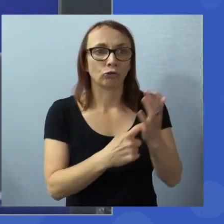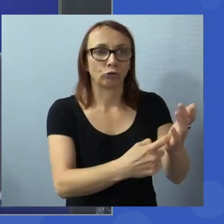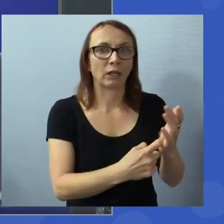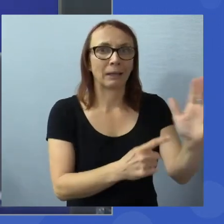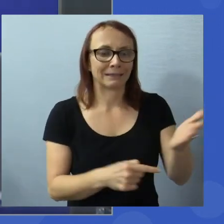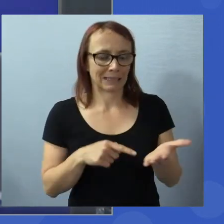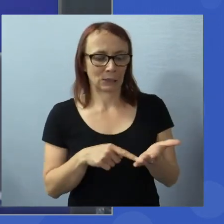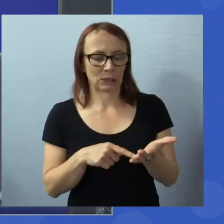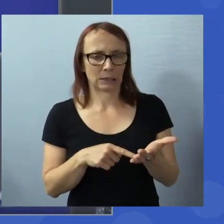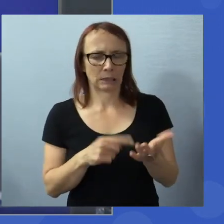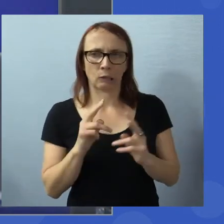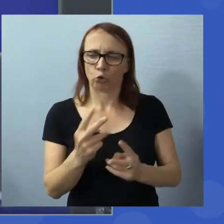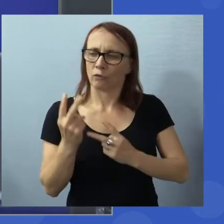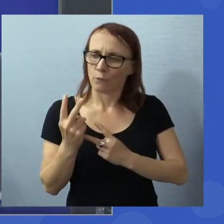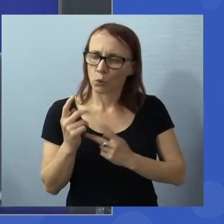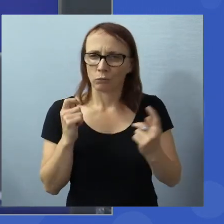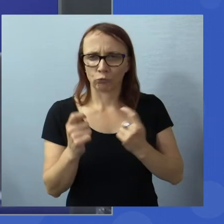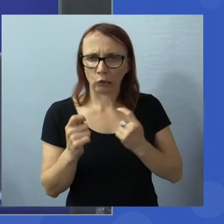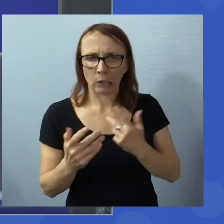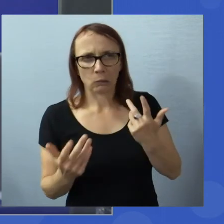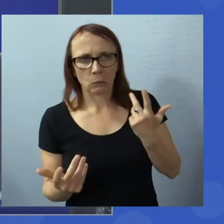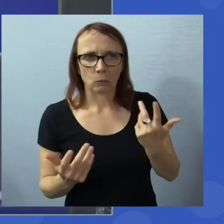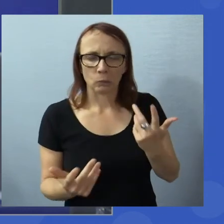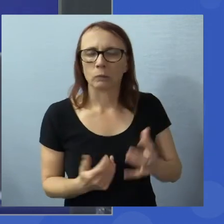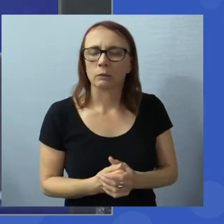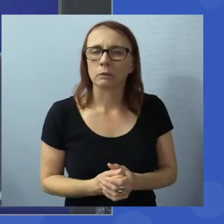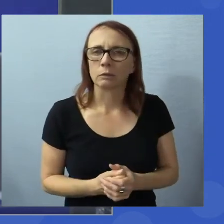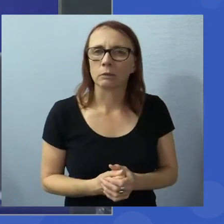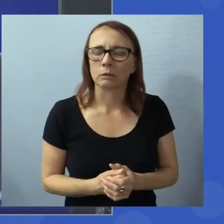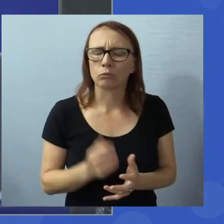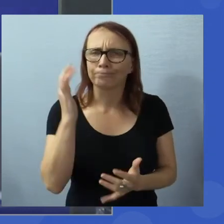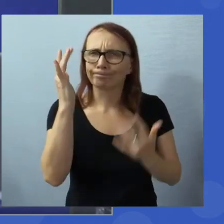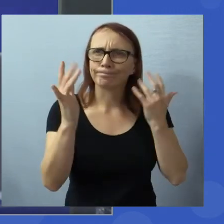go into the final report and and kind of start thinking about the actions that